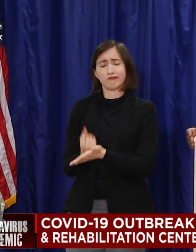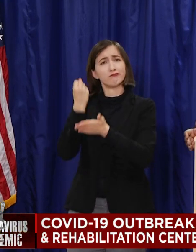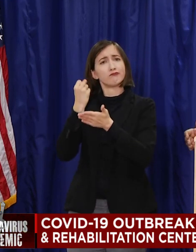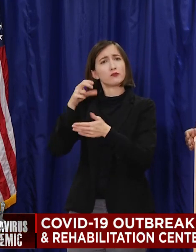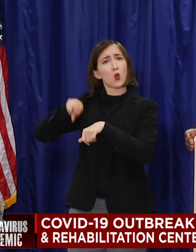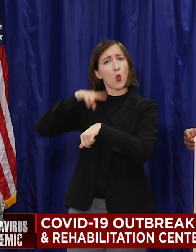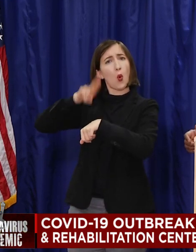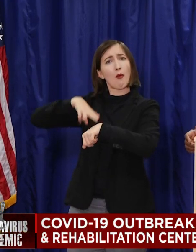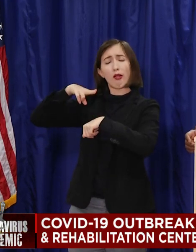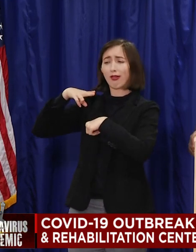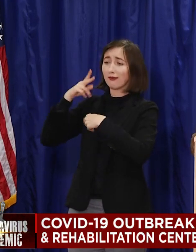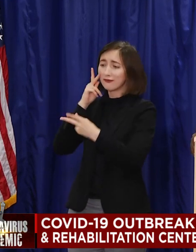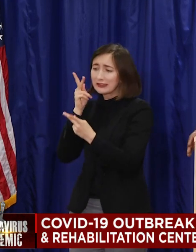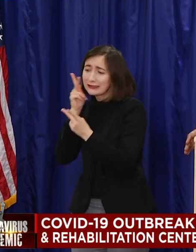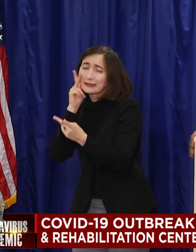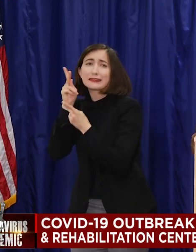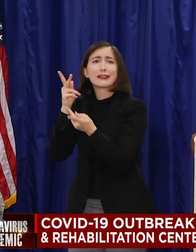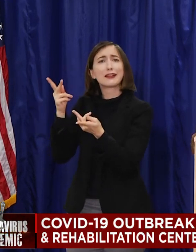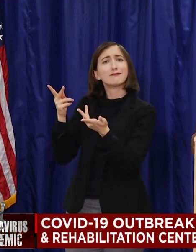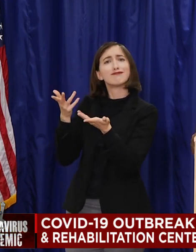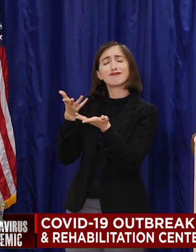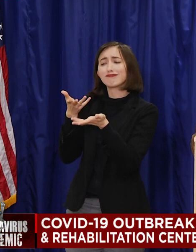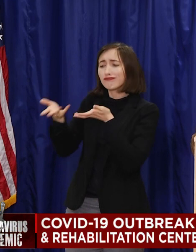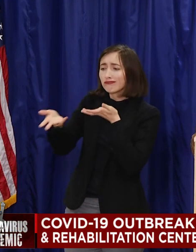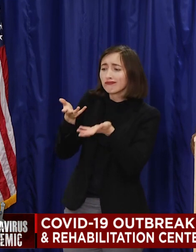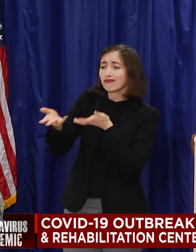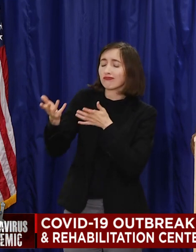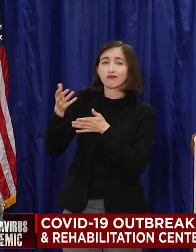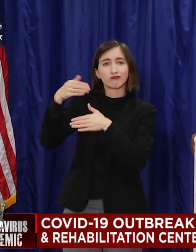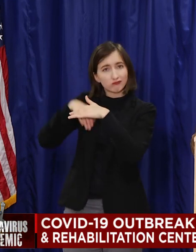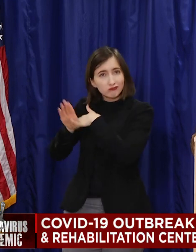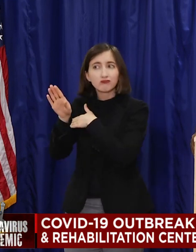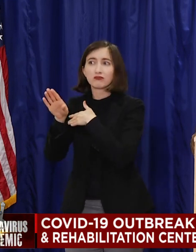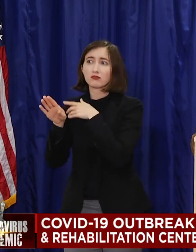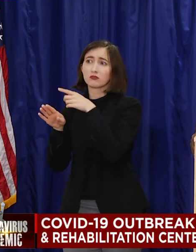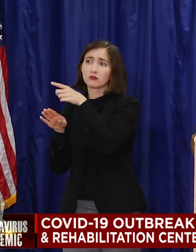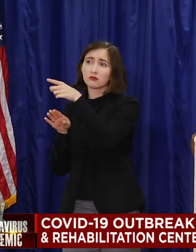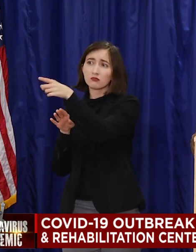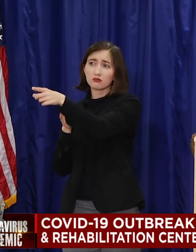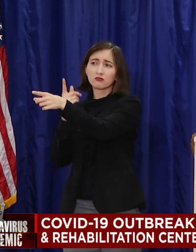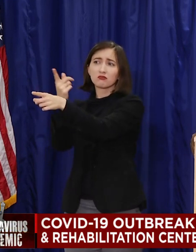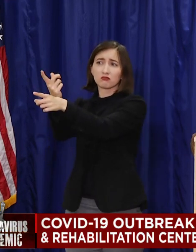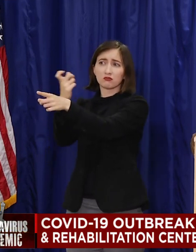THAT RIGHT NOW THE CITY OF SAN ANTONIO IS KEEPING A PRETTY RAPID COUNT ON HOW MANY CASES ANTONIO IS KEEPING A PRETTY RAPID COUNT ON HOW MANY CASES ARE GOING ON. RAPID COUNT ON HOW MANY CASES ARE GOING ON. IN OUR CITY HOW MANY DEATHS AND